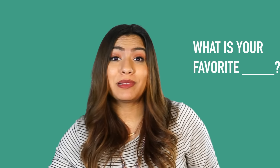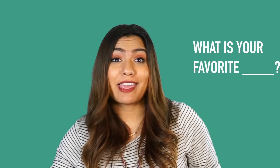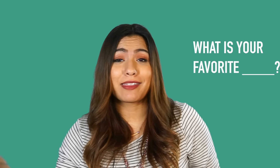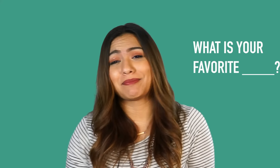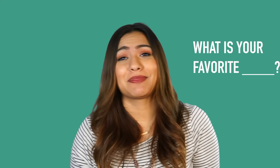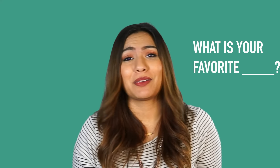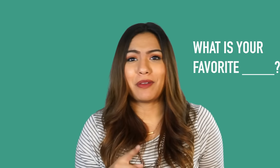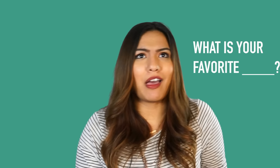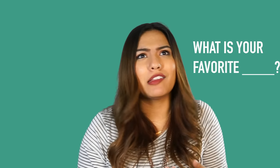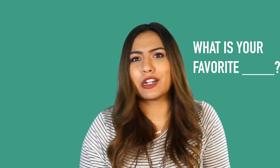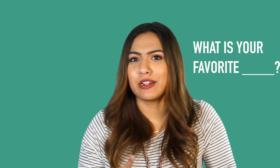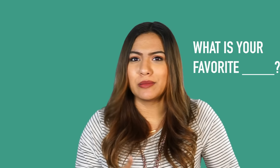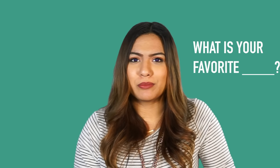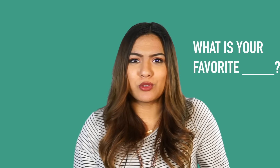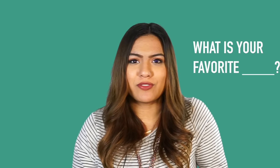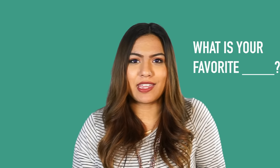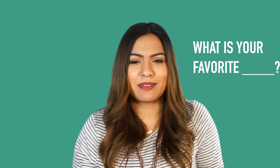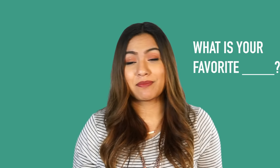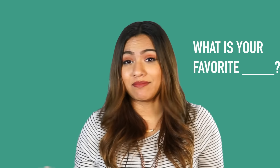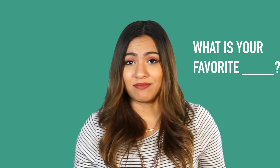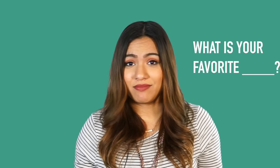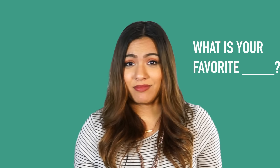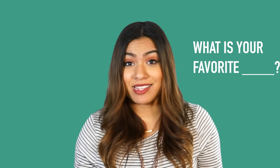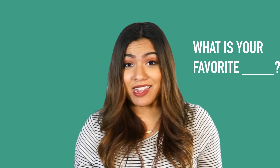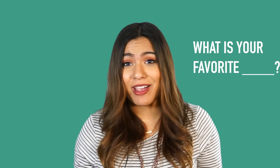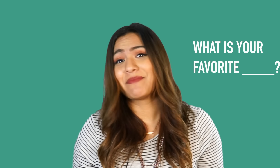blank, color, movie et cetera.